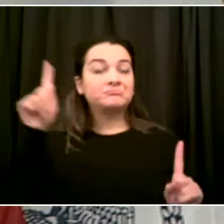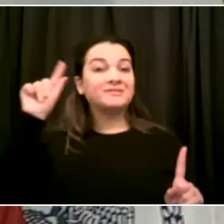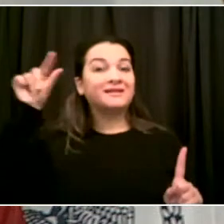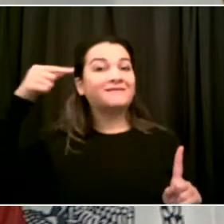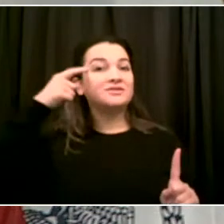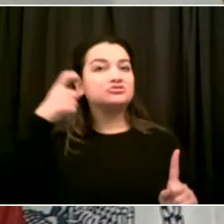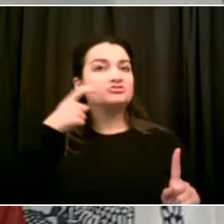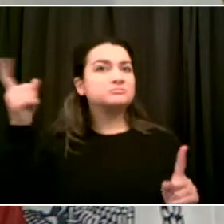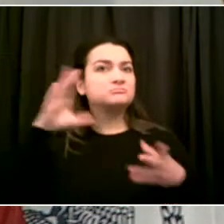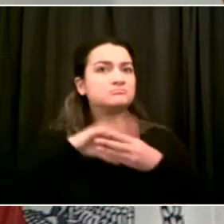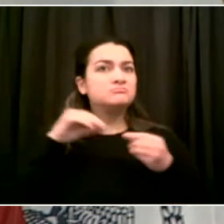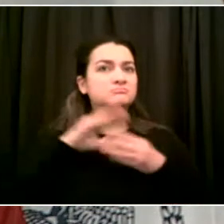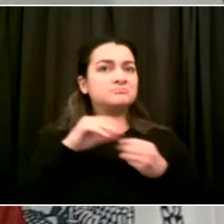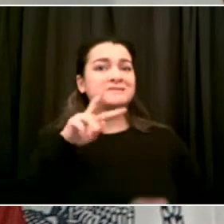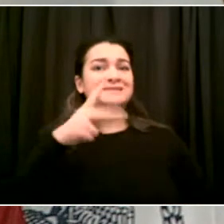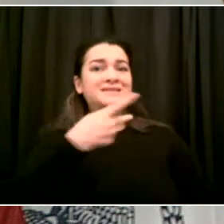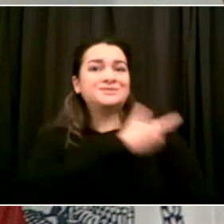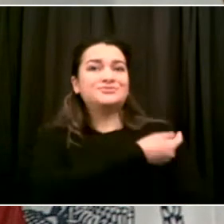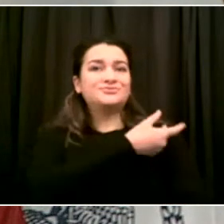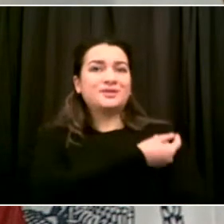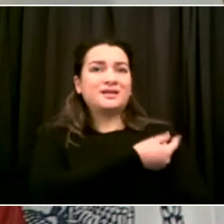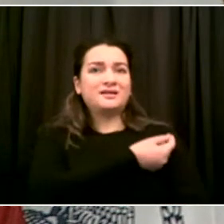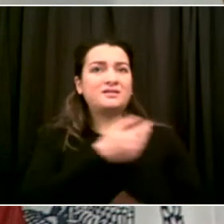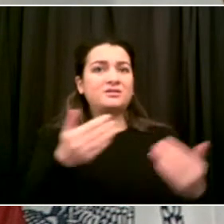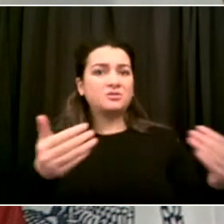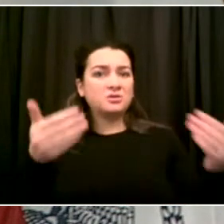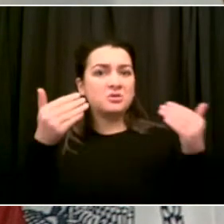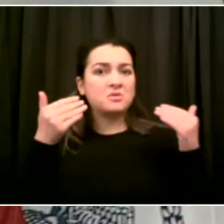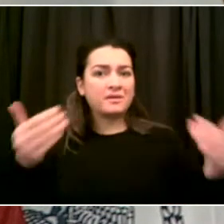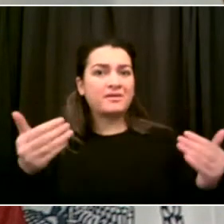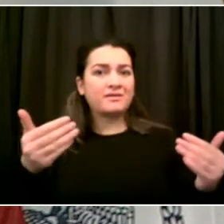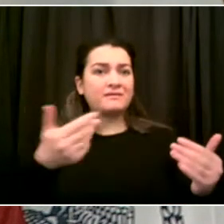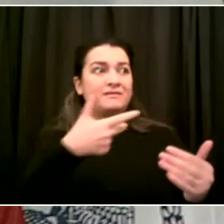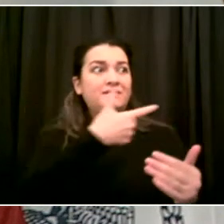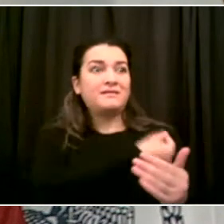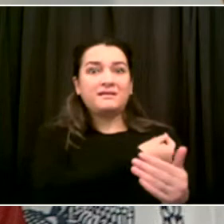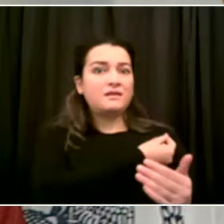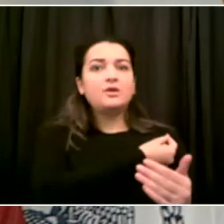SECOND DOSE E S I FIRST SHOT AND YOU'RE STILL APPEALING I GUESS TO FEDERAL